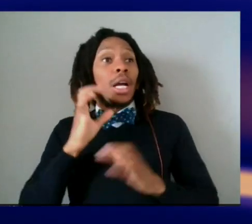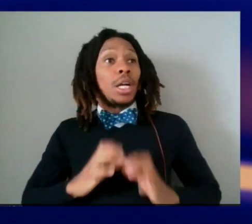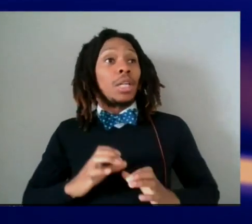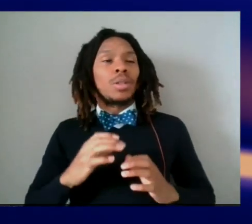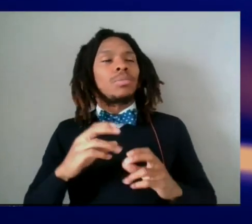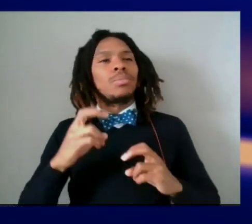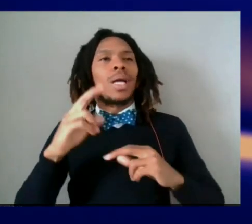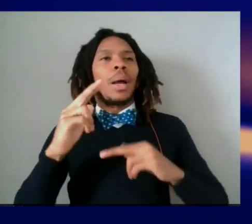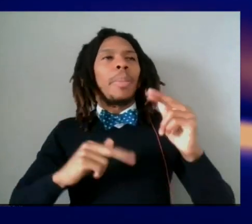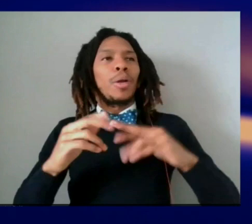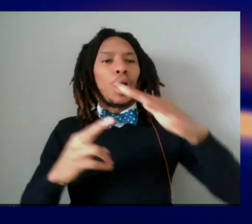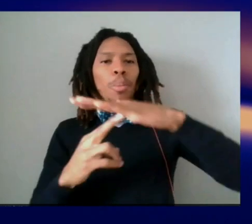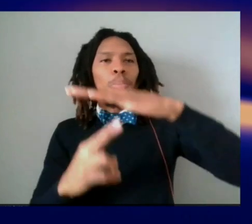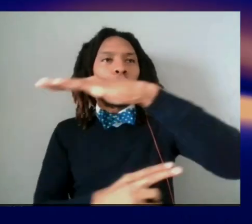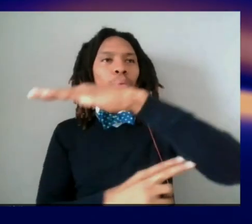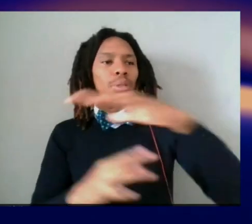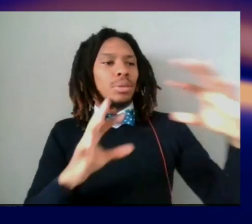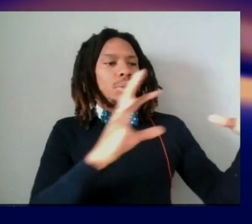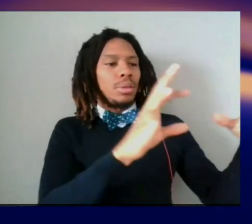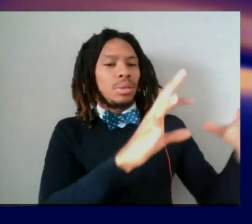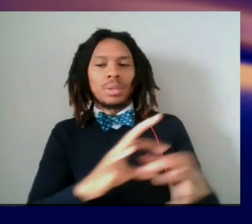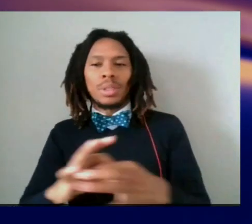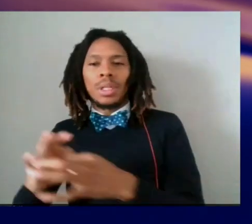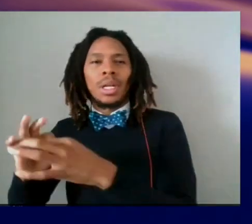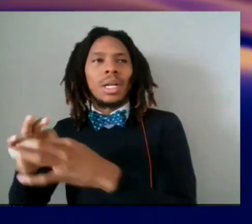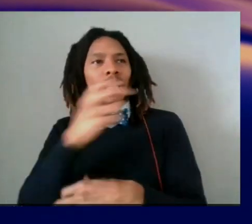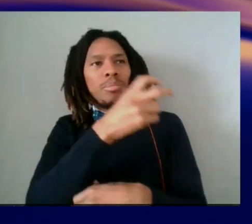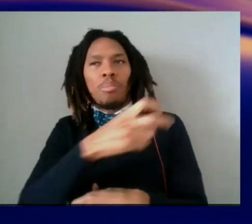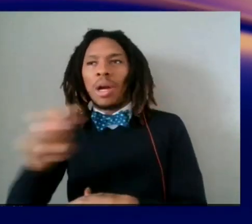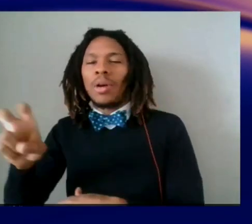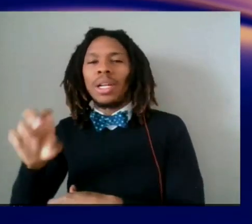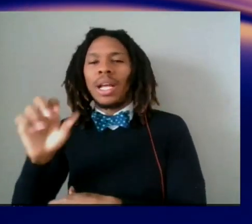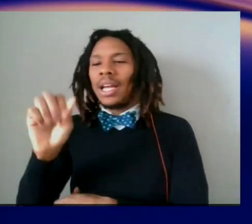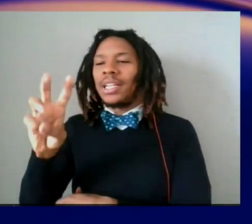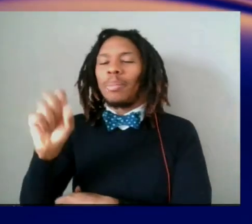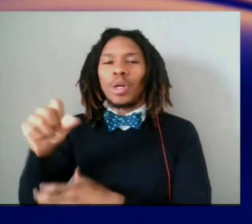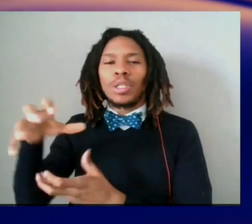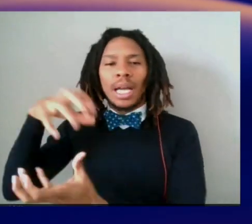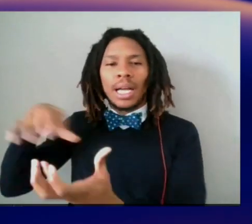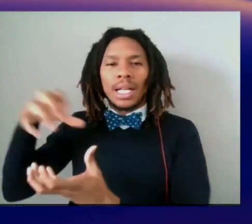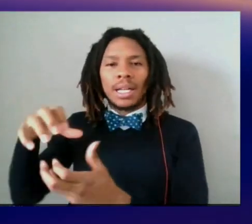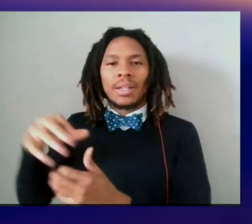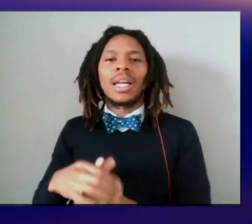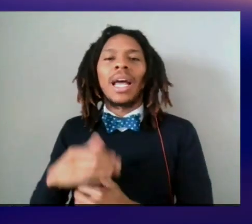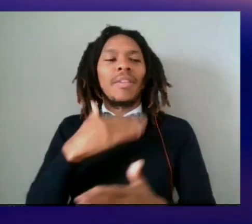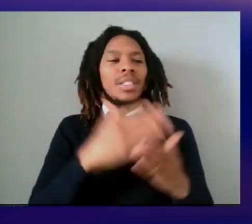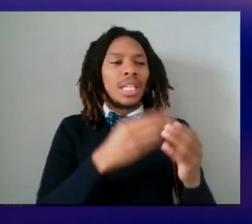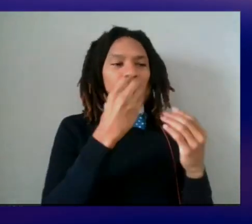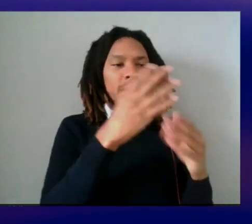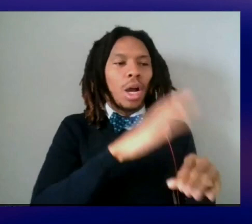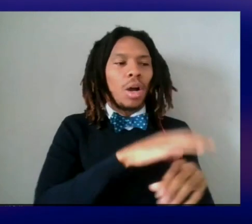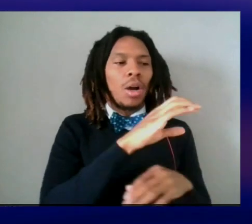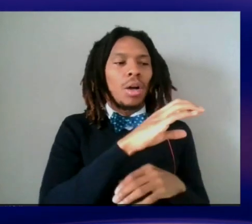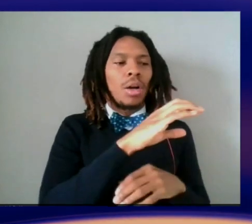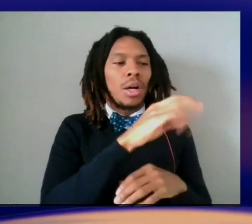as they're migrating to AWS cloud and they've got some databases still stuck around on-prem and they need to have analytics on their data to understand their business.